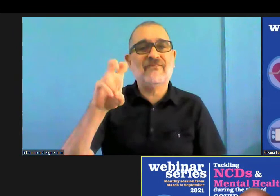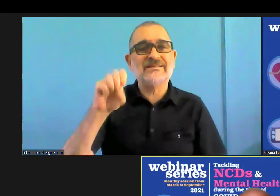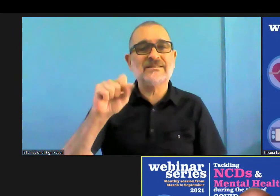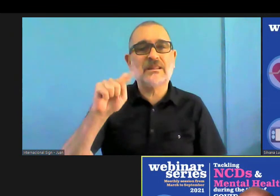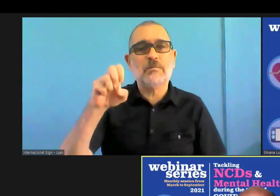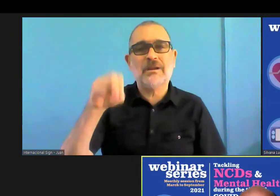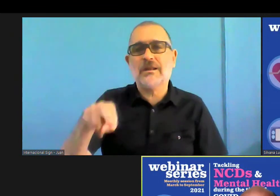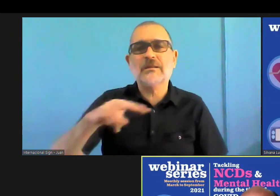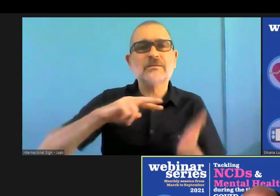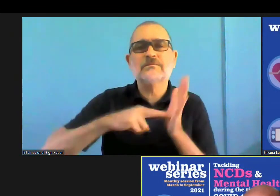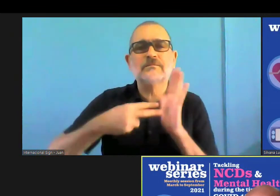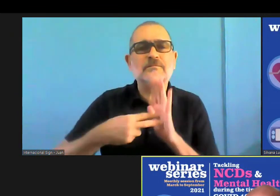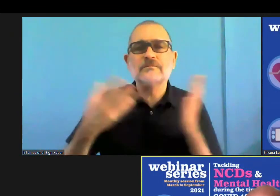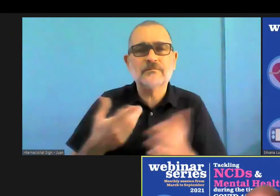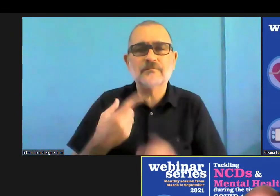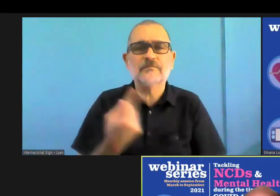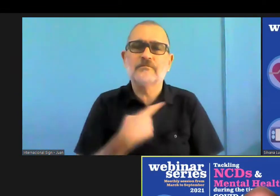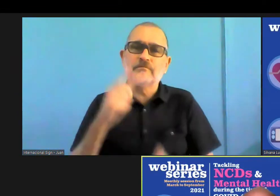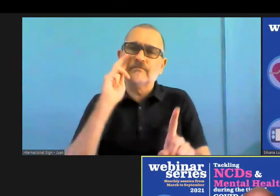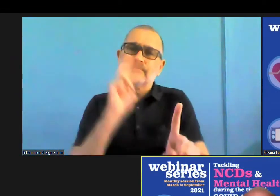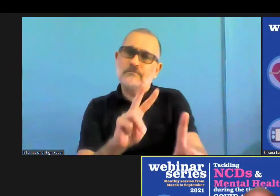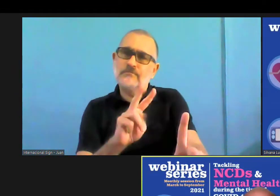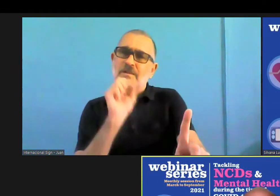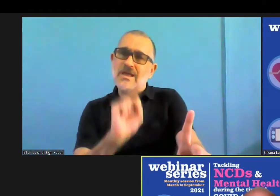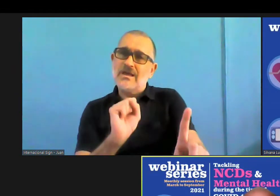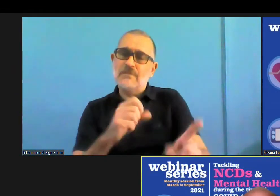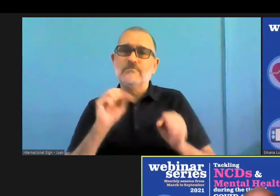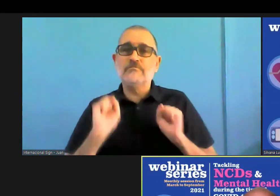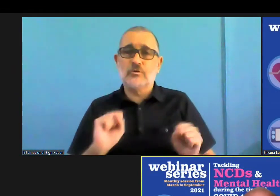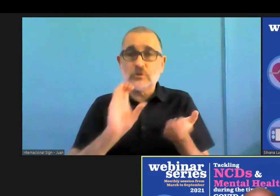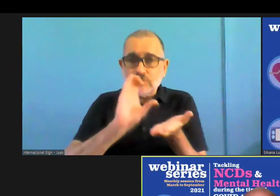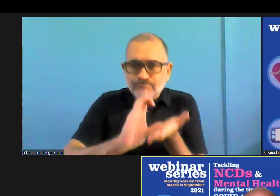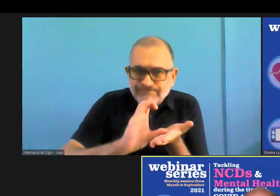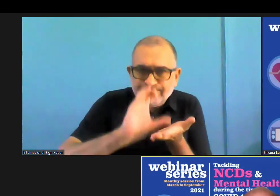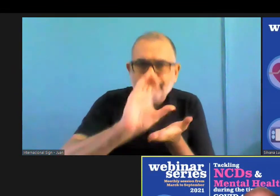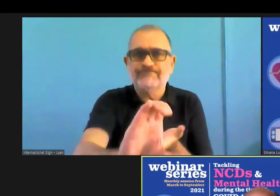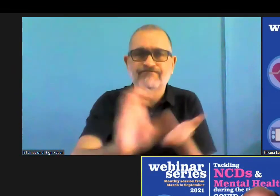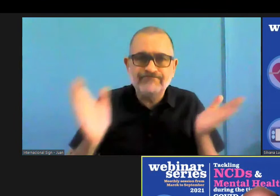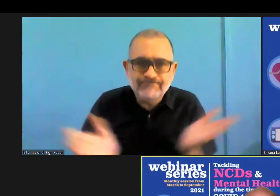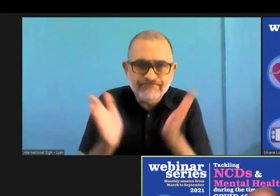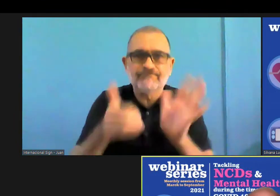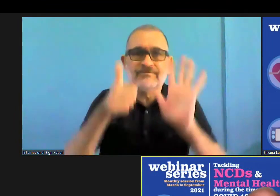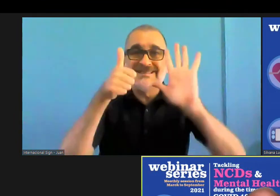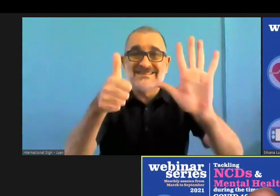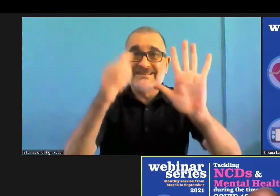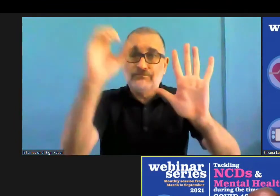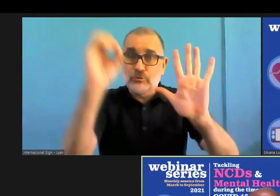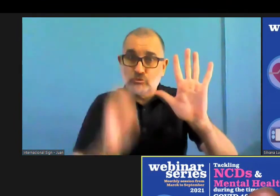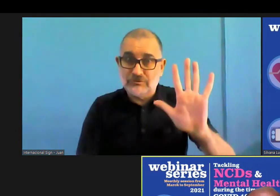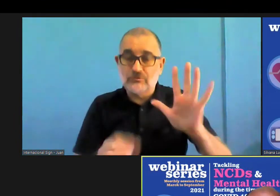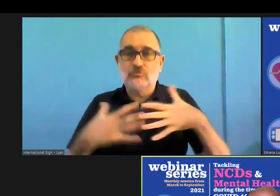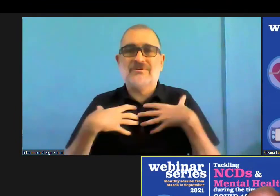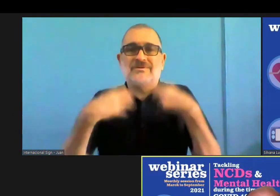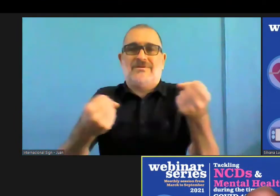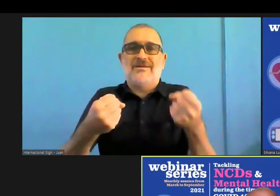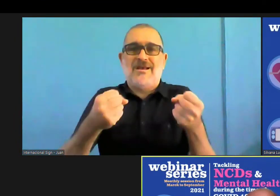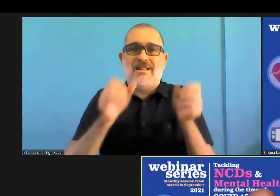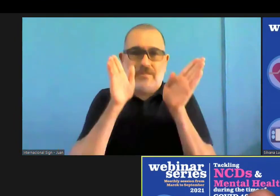James Fitzgerald has given us a very clear idea that 30% of investment should go to first level primary care.